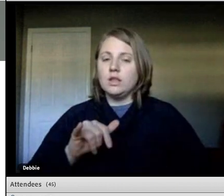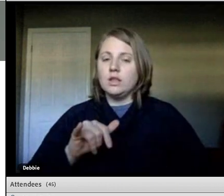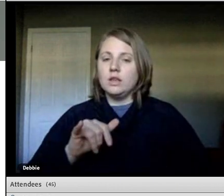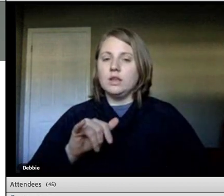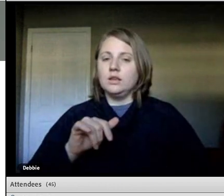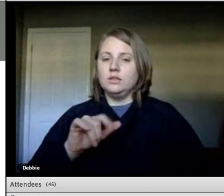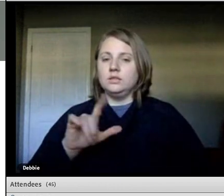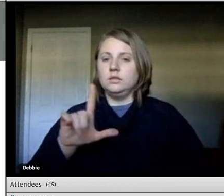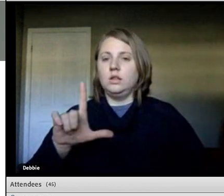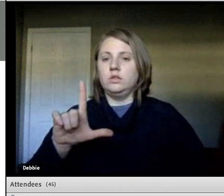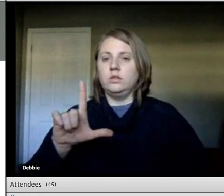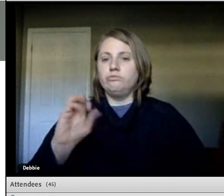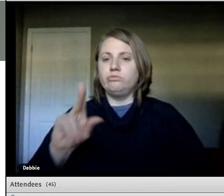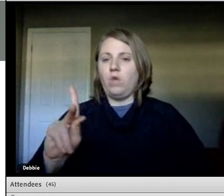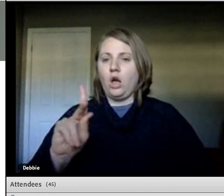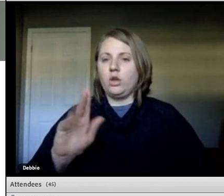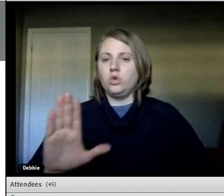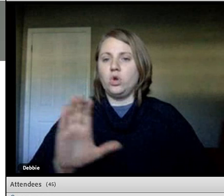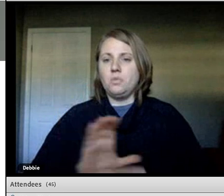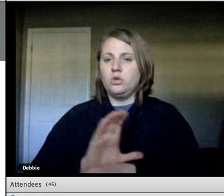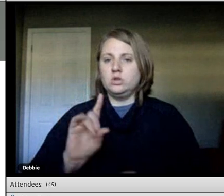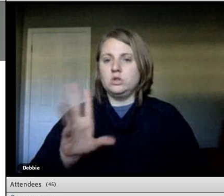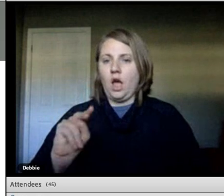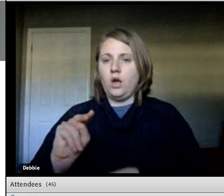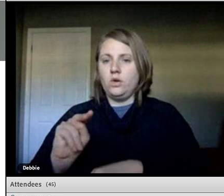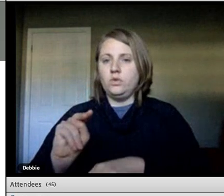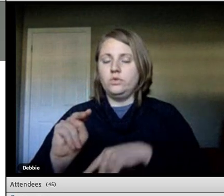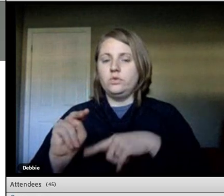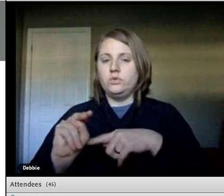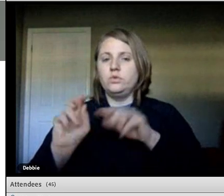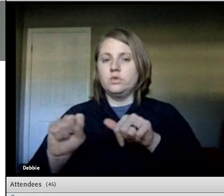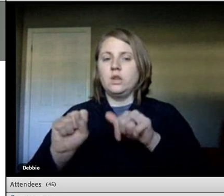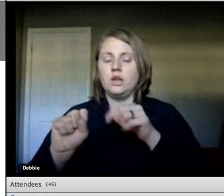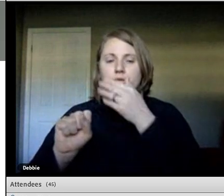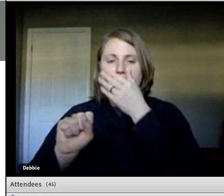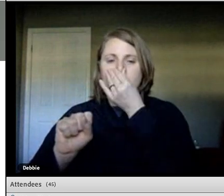You can kind of get a little more secure than you can in --